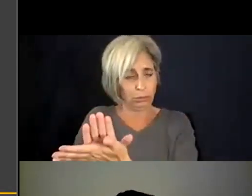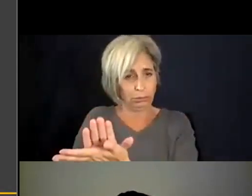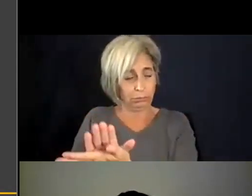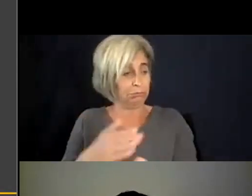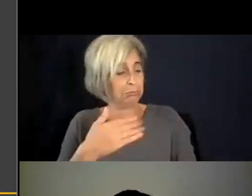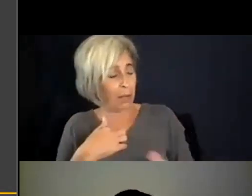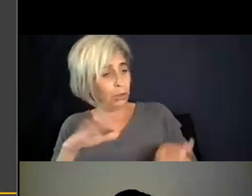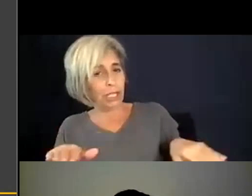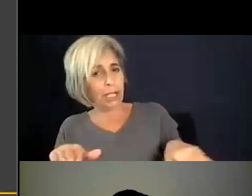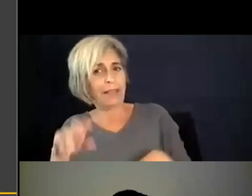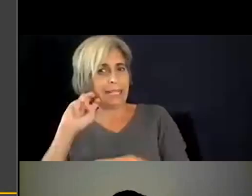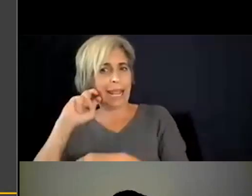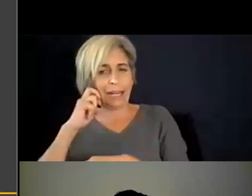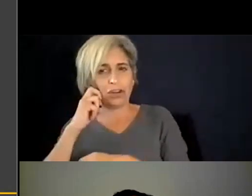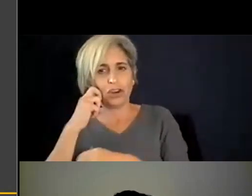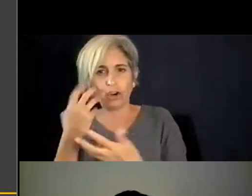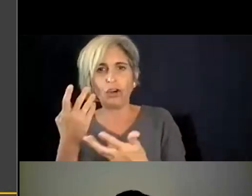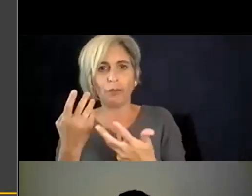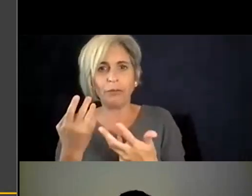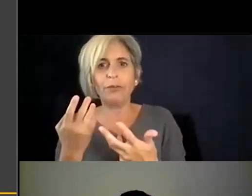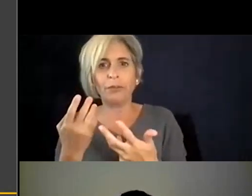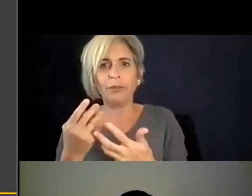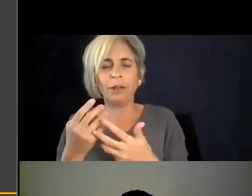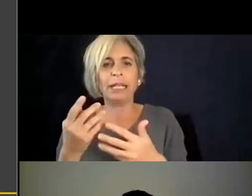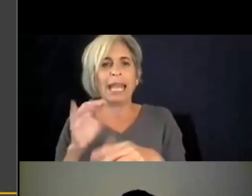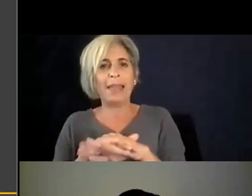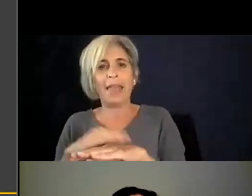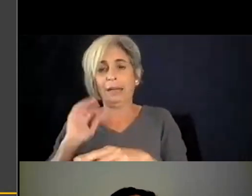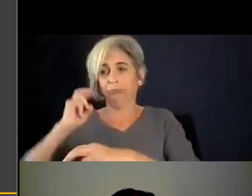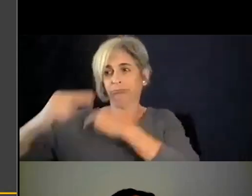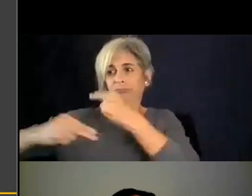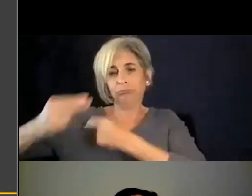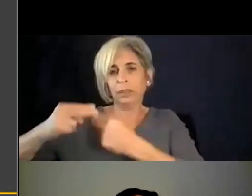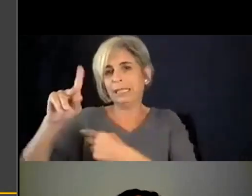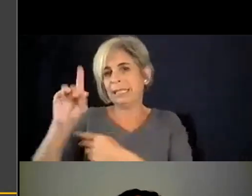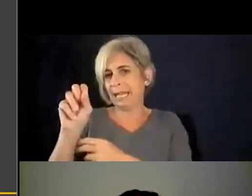nerve deafness, and that it was hereditary. Quick flash forward, today